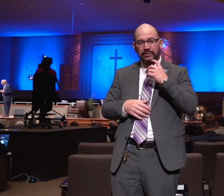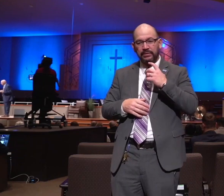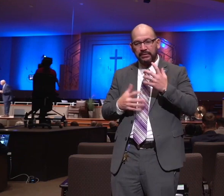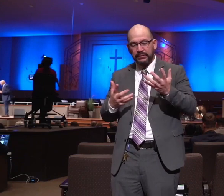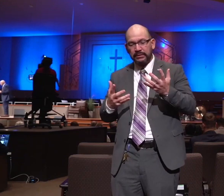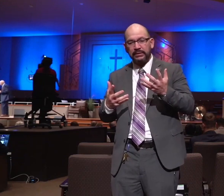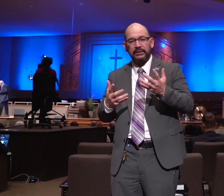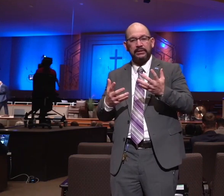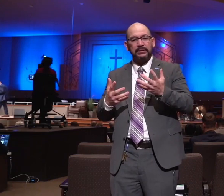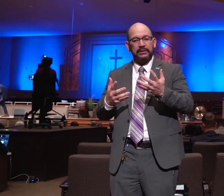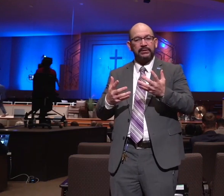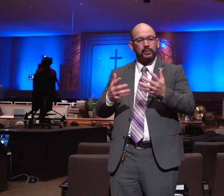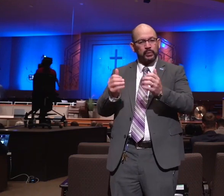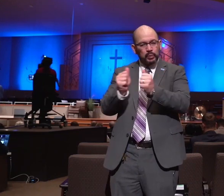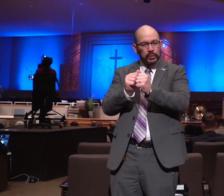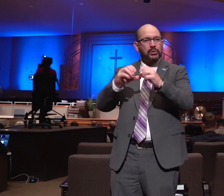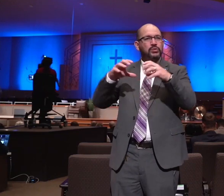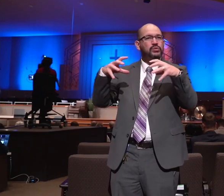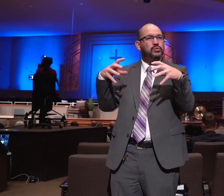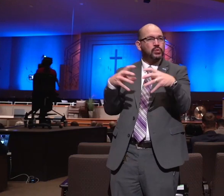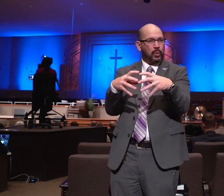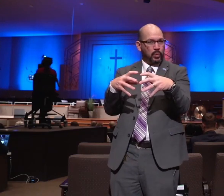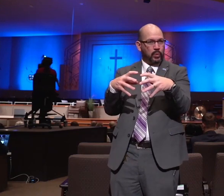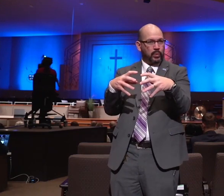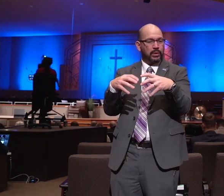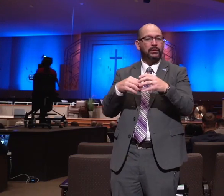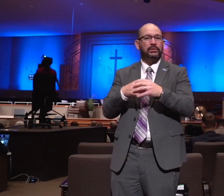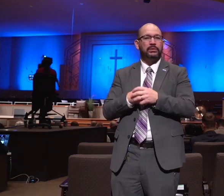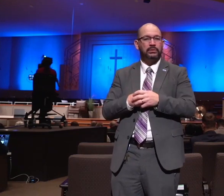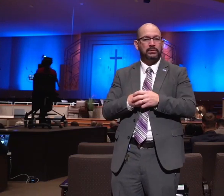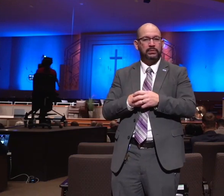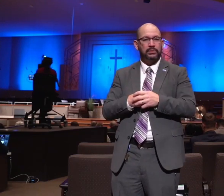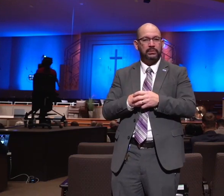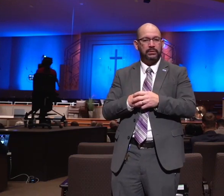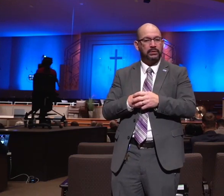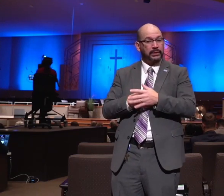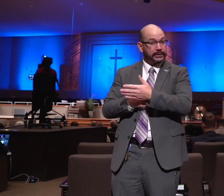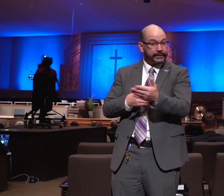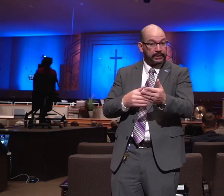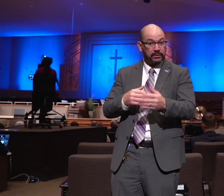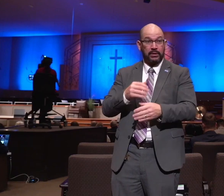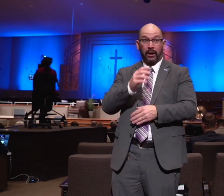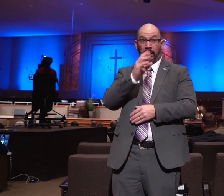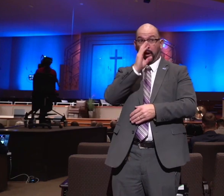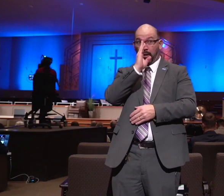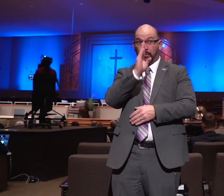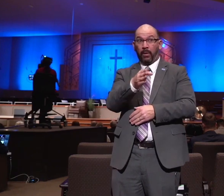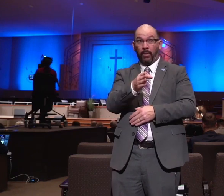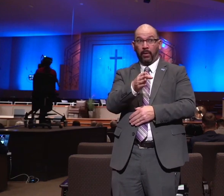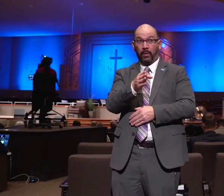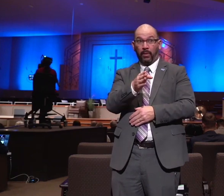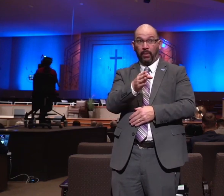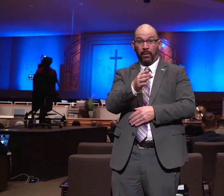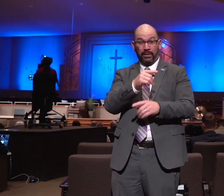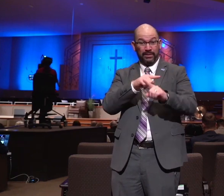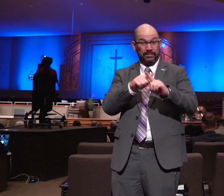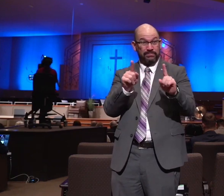men but they weren't first tier